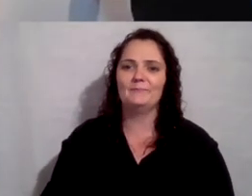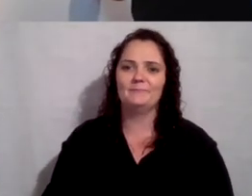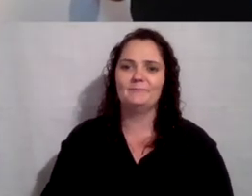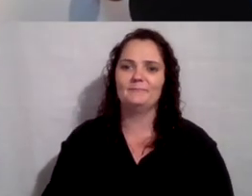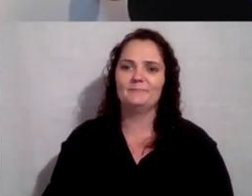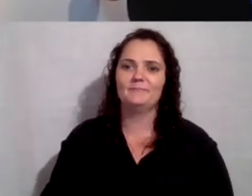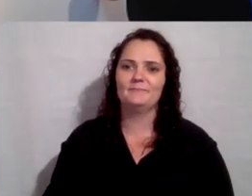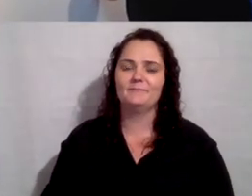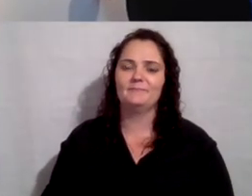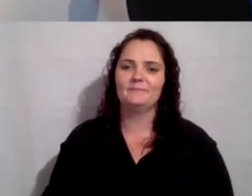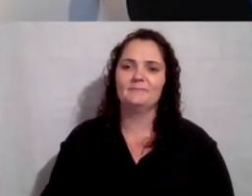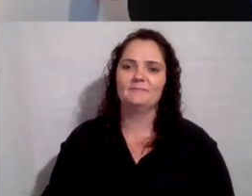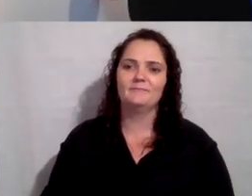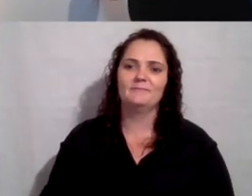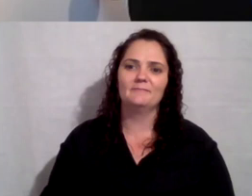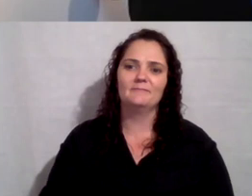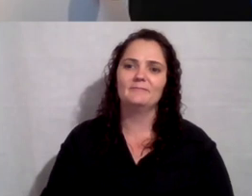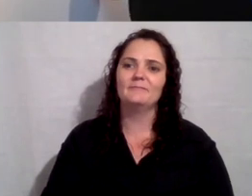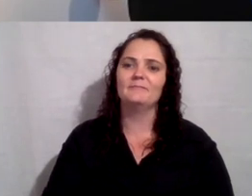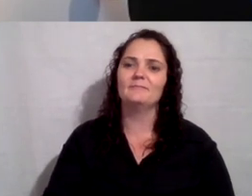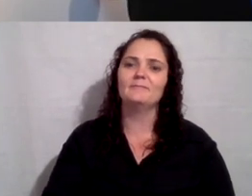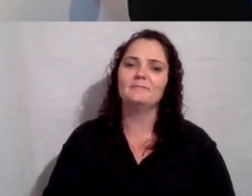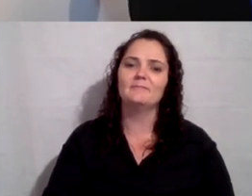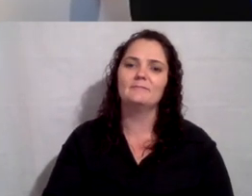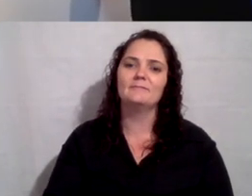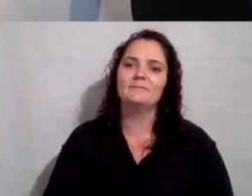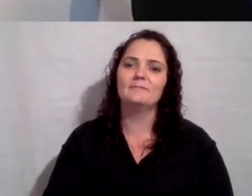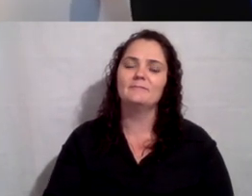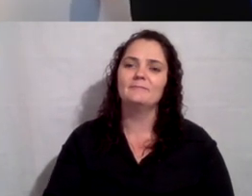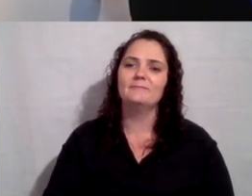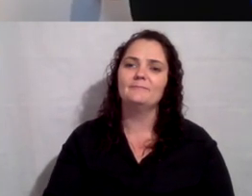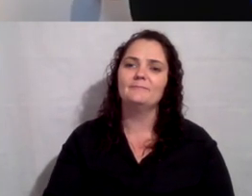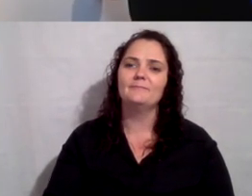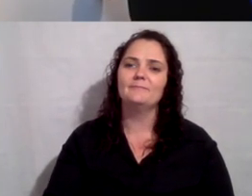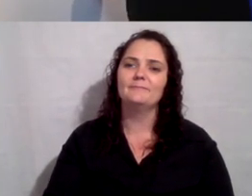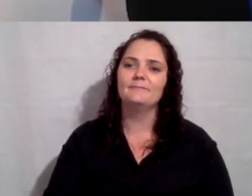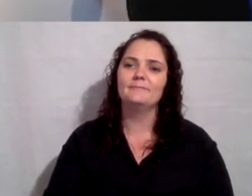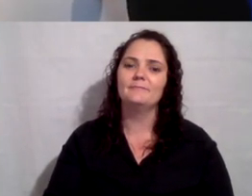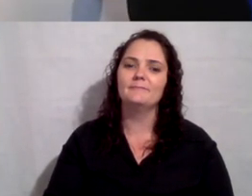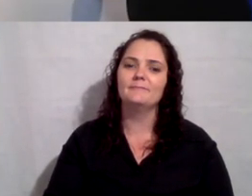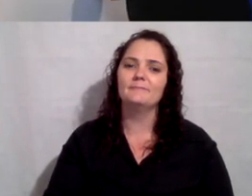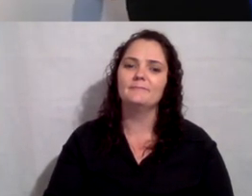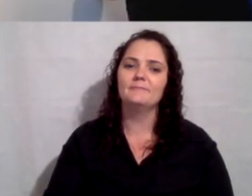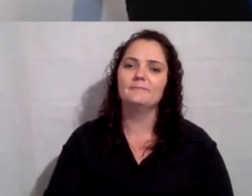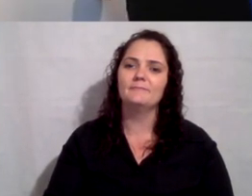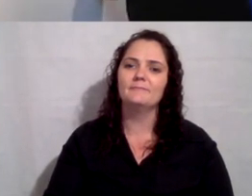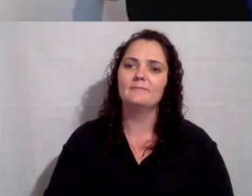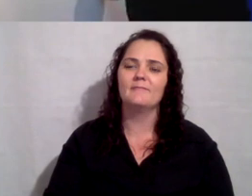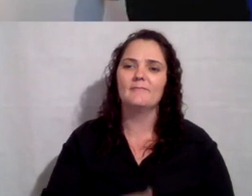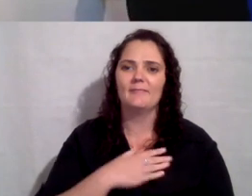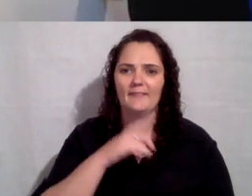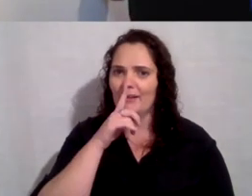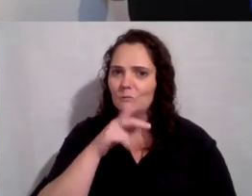working I can't wait to see these drawings y'all